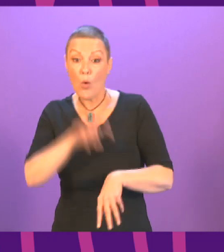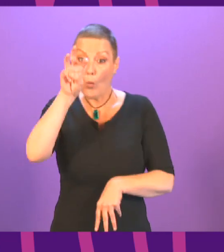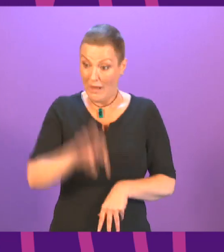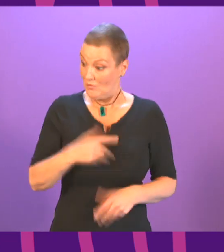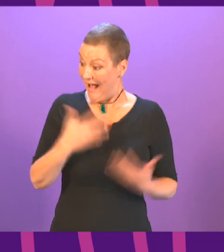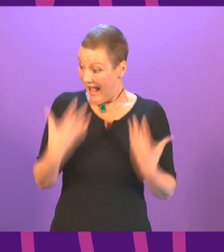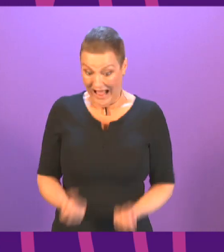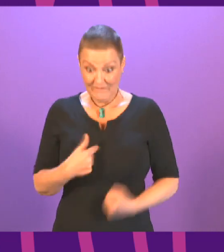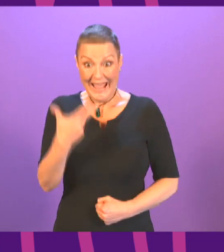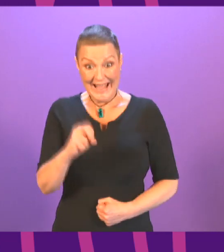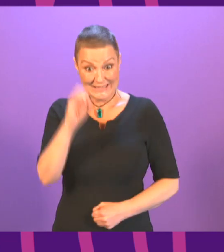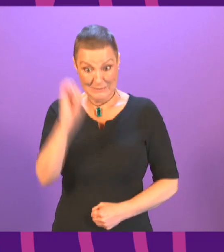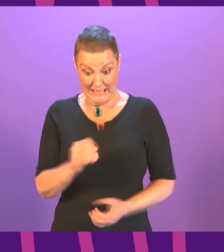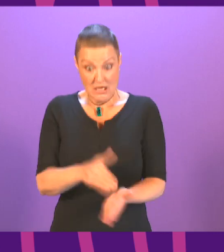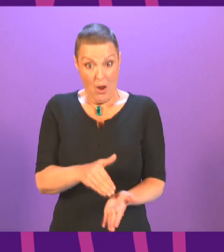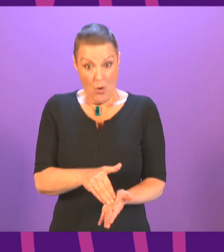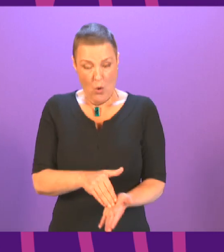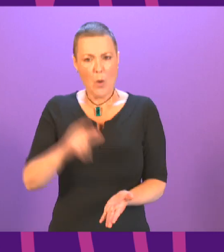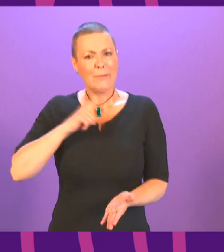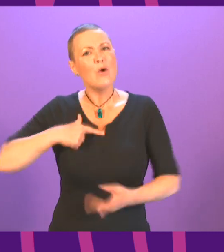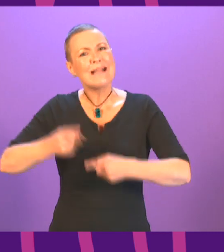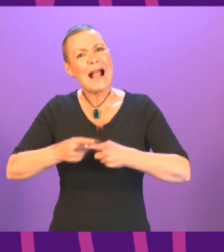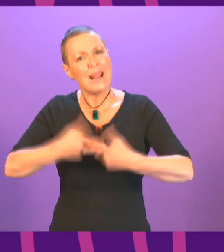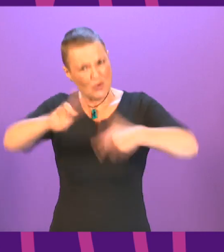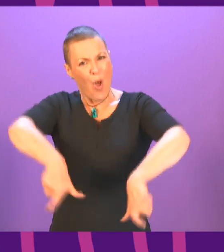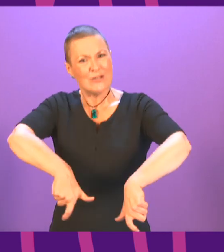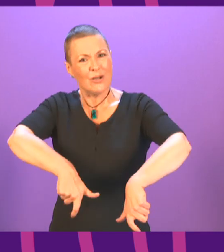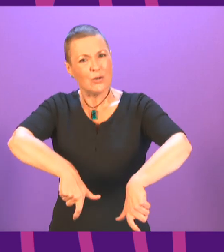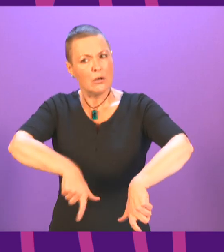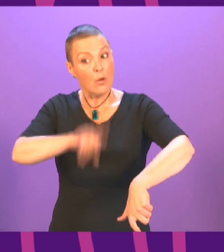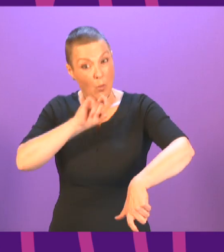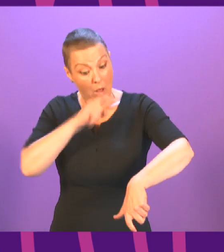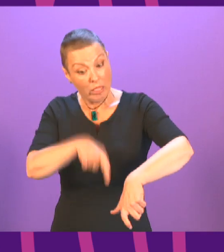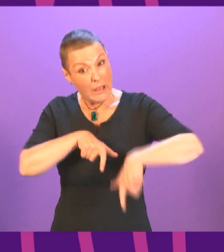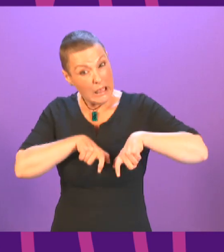who is on 80 per cent furlough now, just because England is on a full national lockdown, will